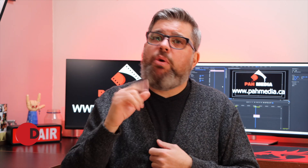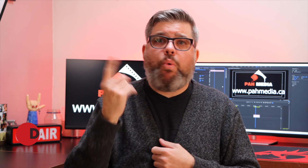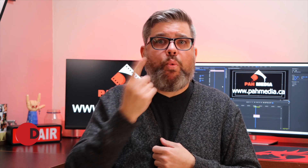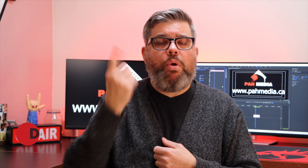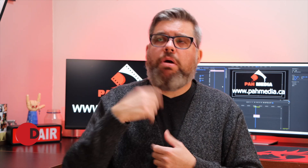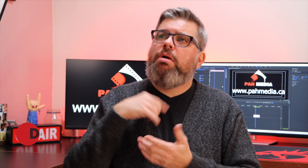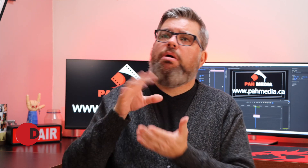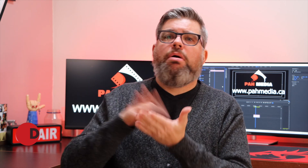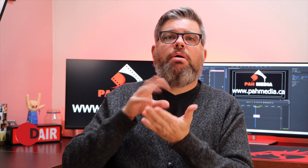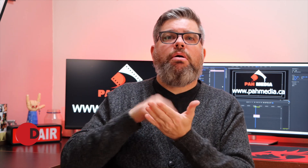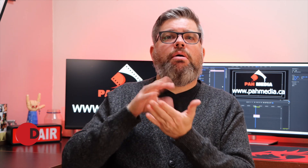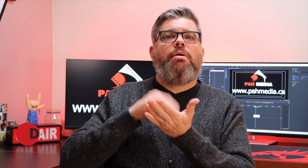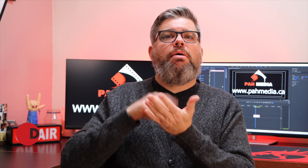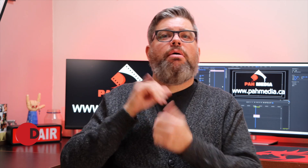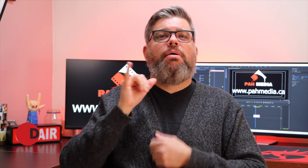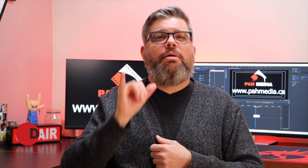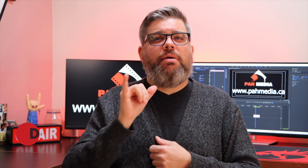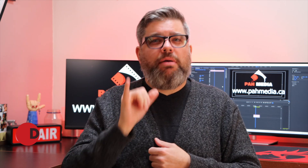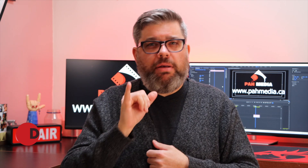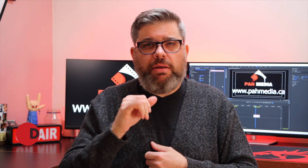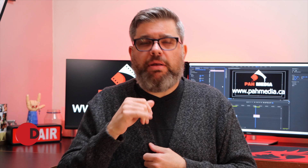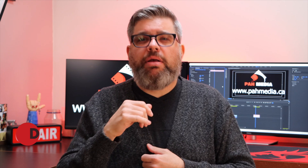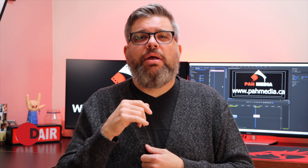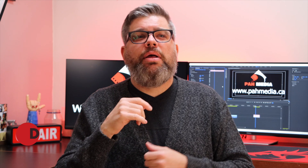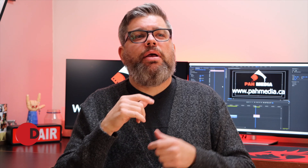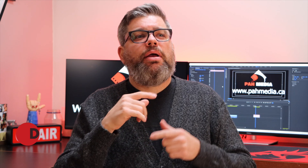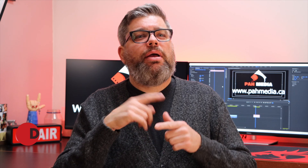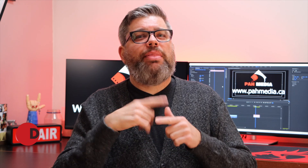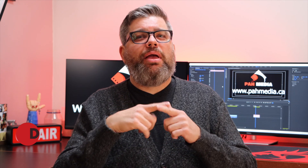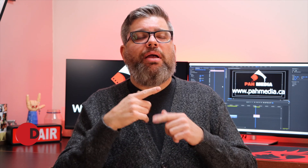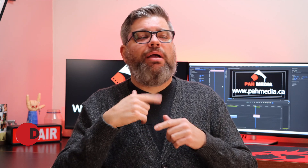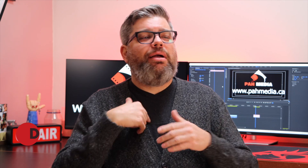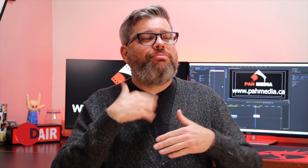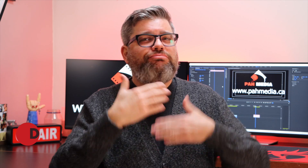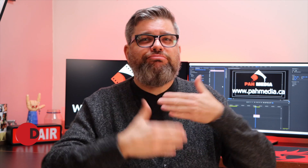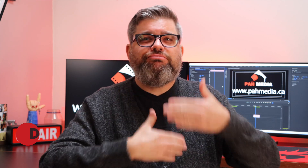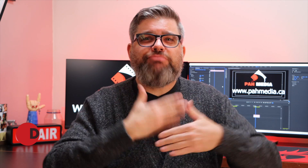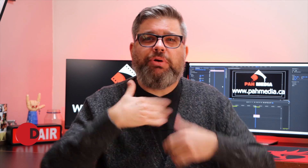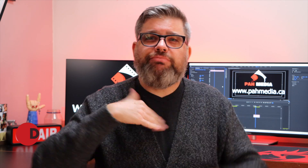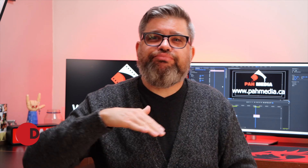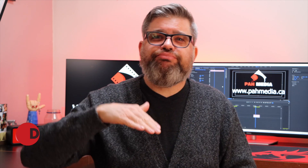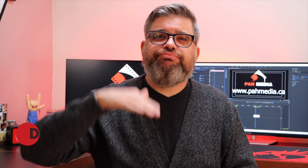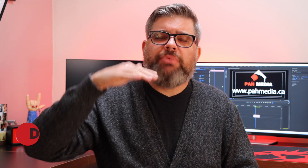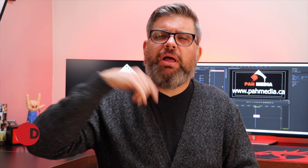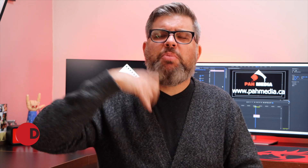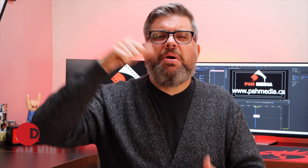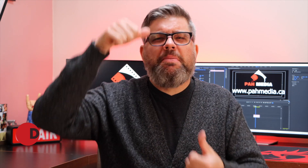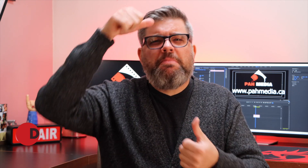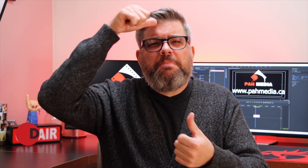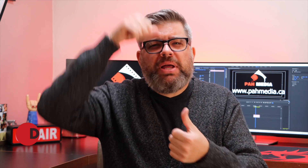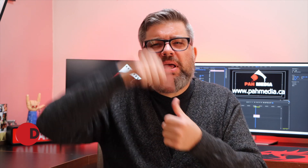I was always learning and then I grew up and got older and